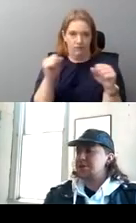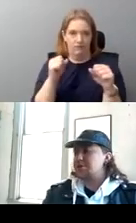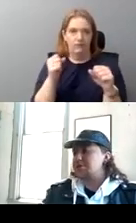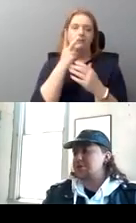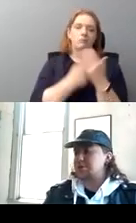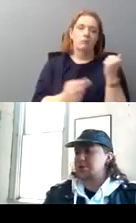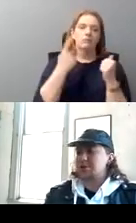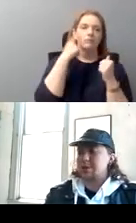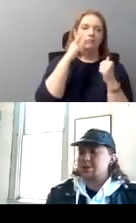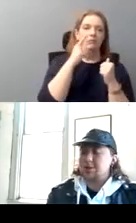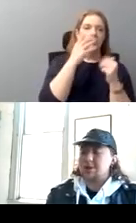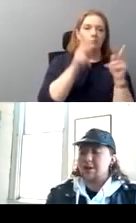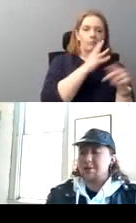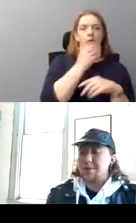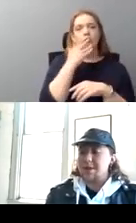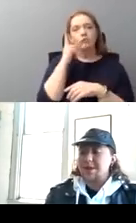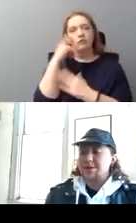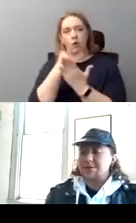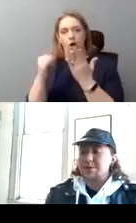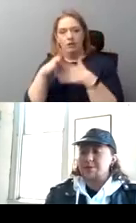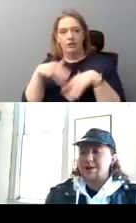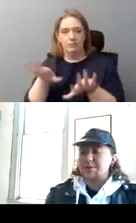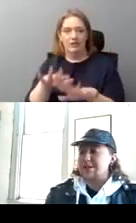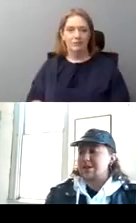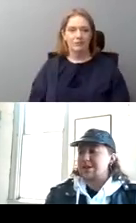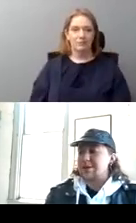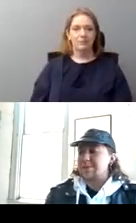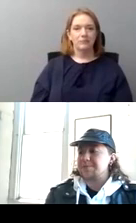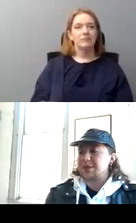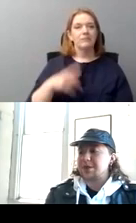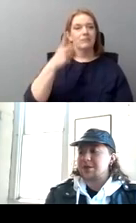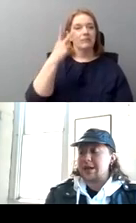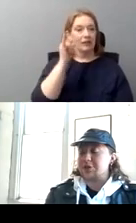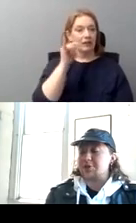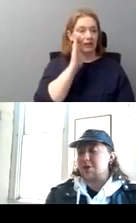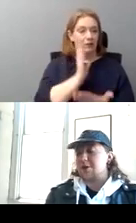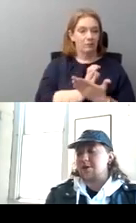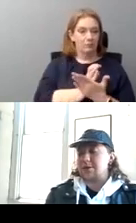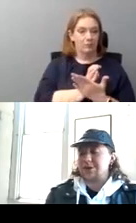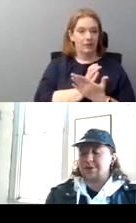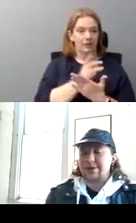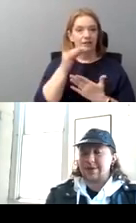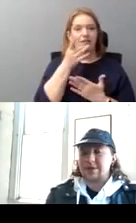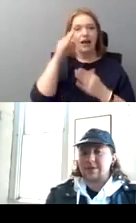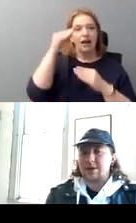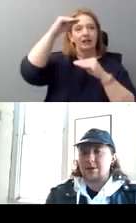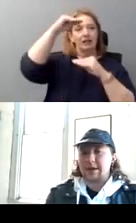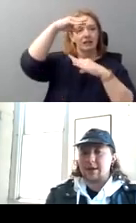those torches pictured. Those actually...they get turned on on special occasions, like